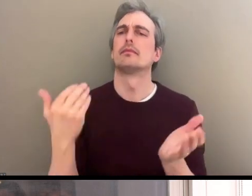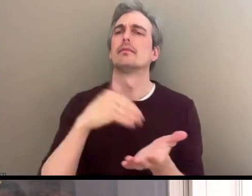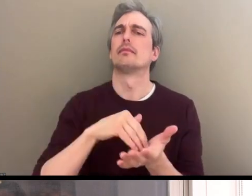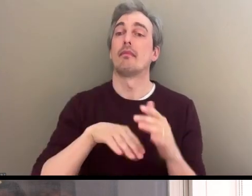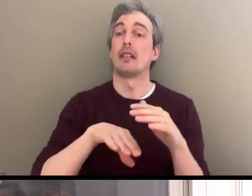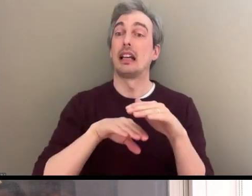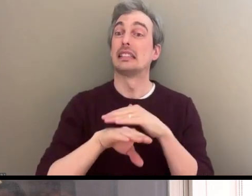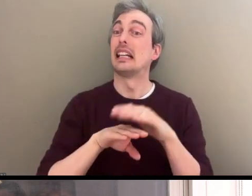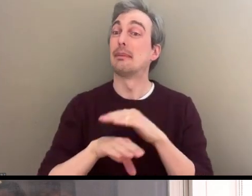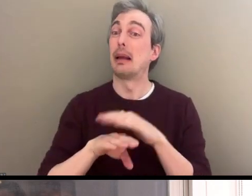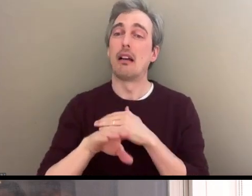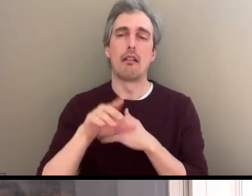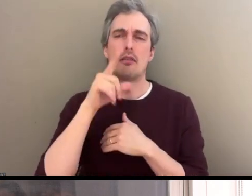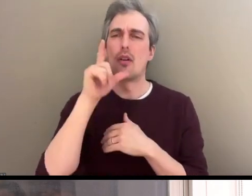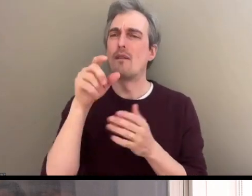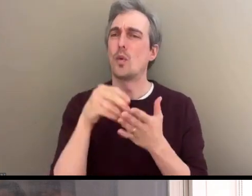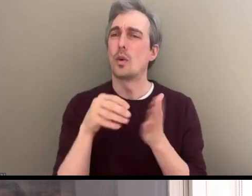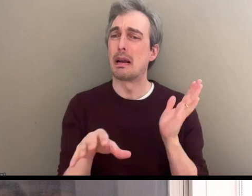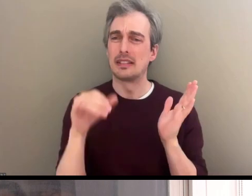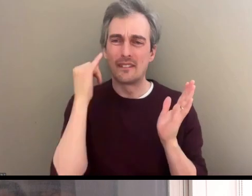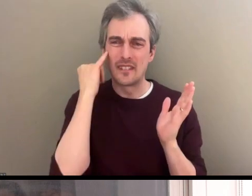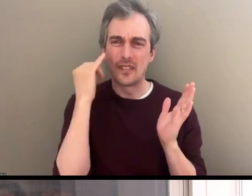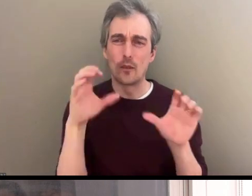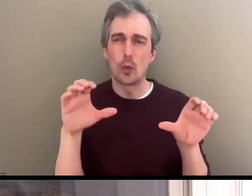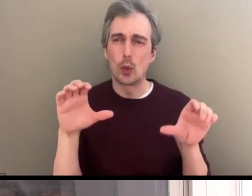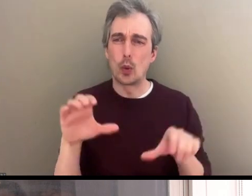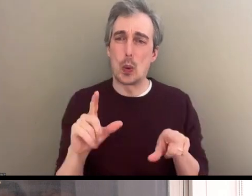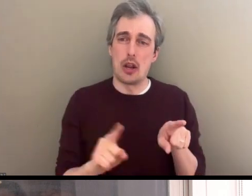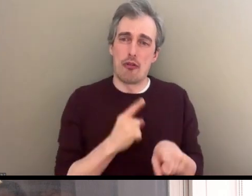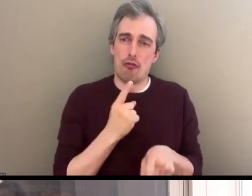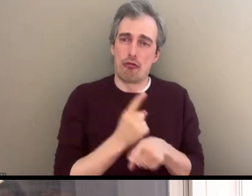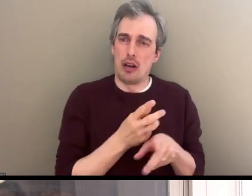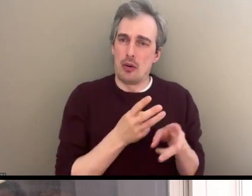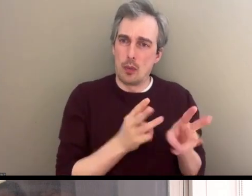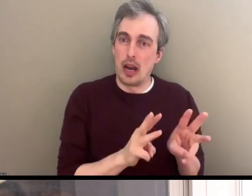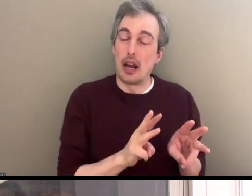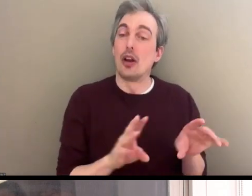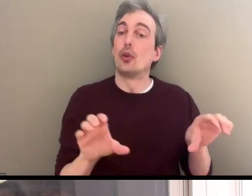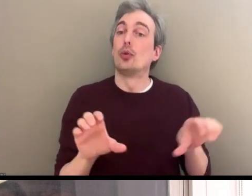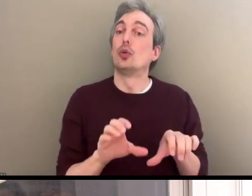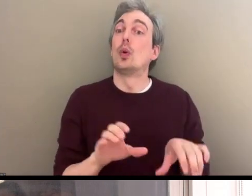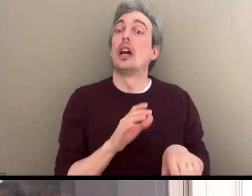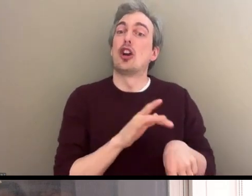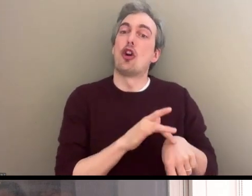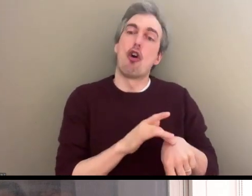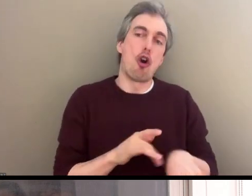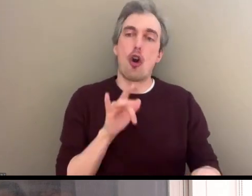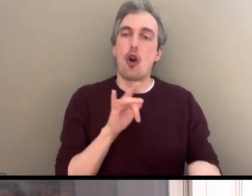correctly and done early enough, but it often is because it's typically later in the game that people start.